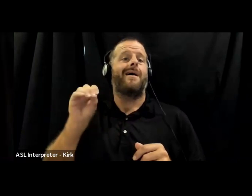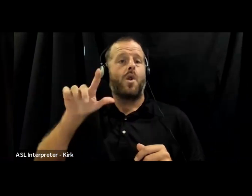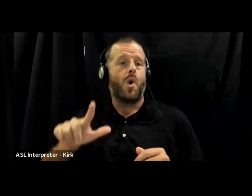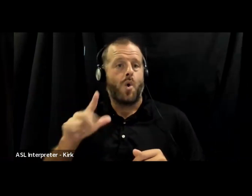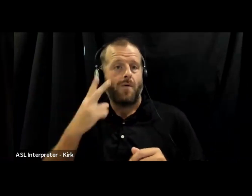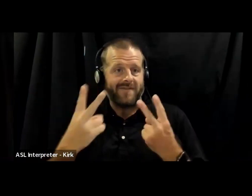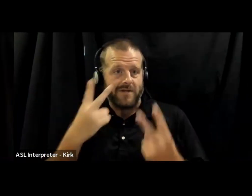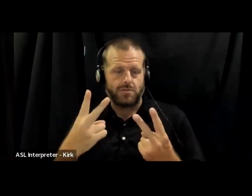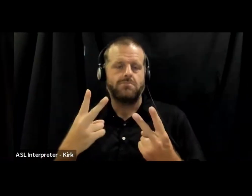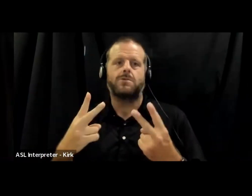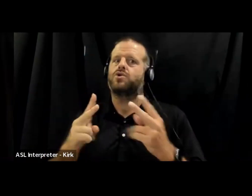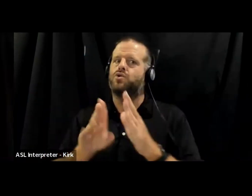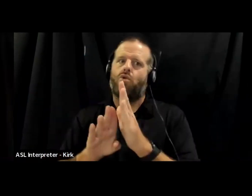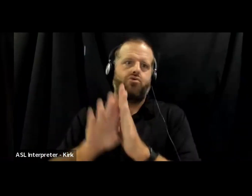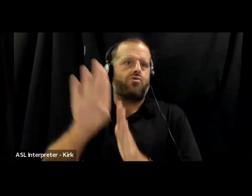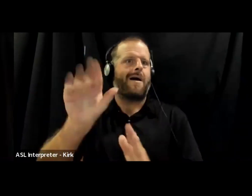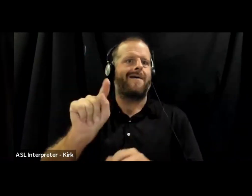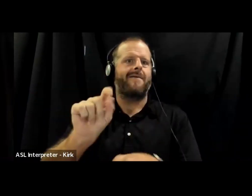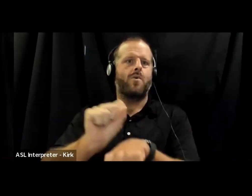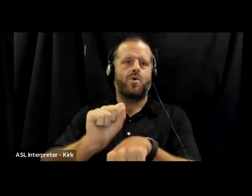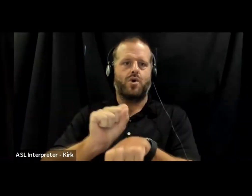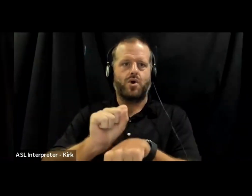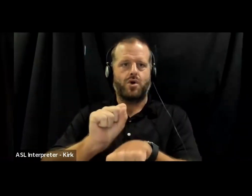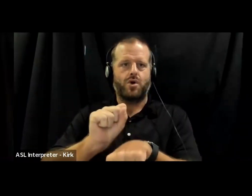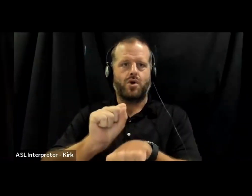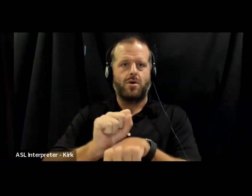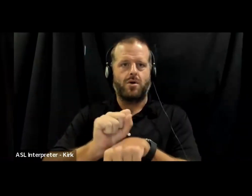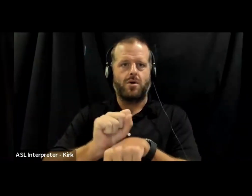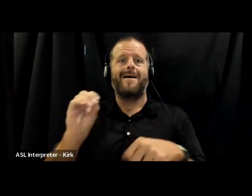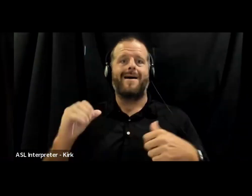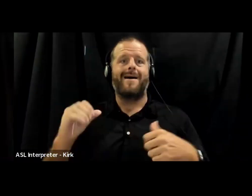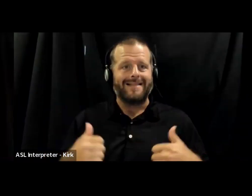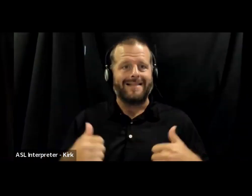to thrive at work and live an enriched life.